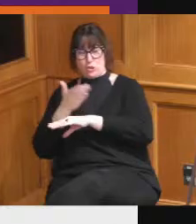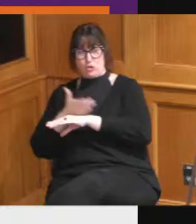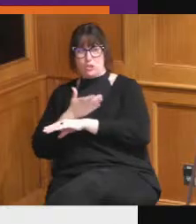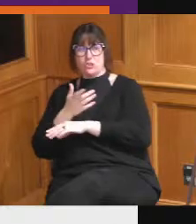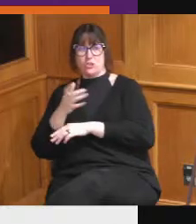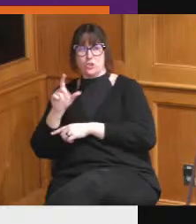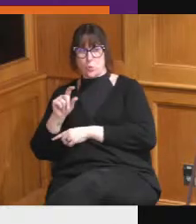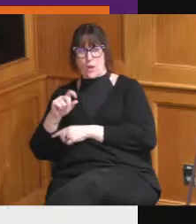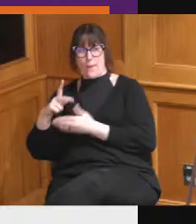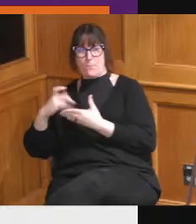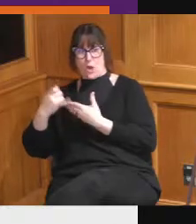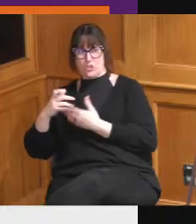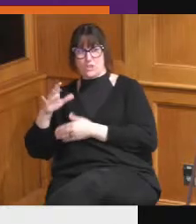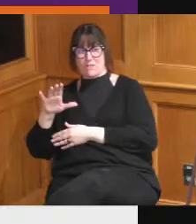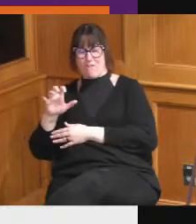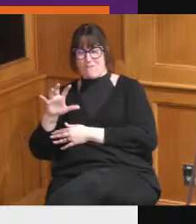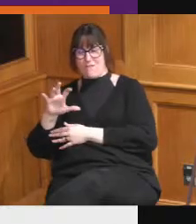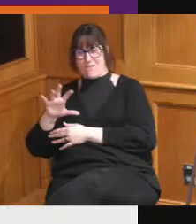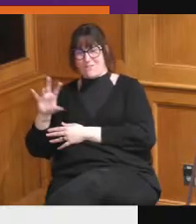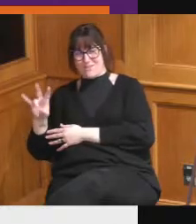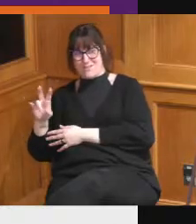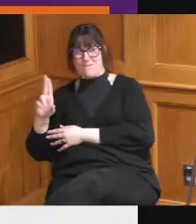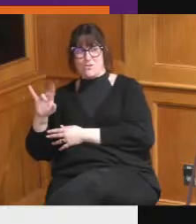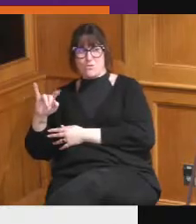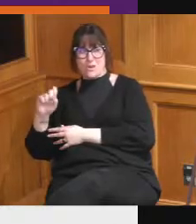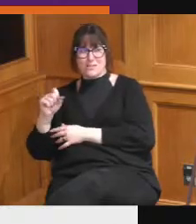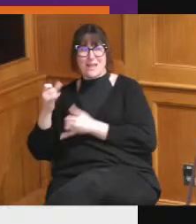sort of pending the beginning of construction with 773 units and there's a little bit of you